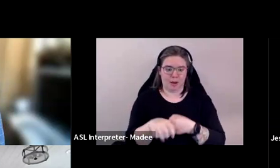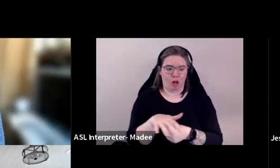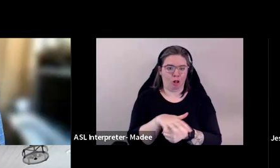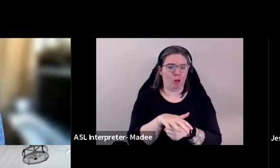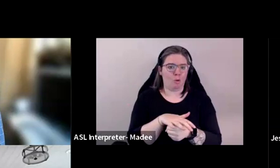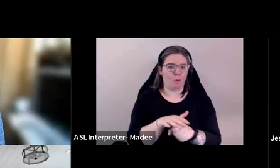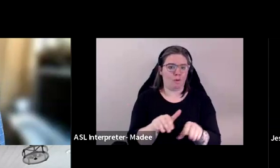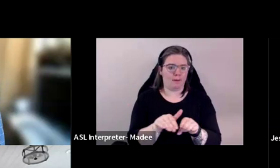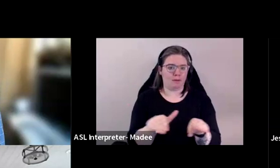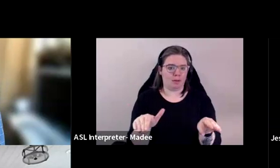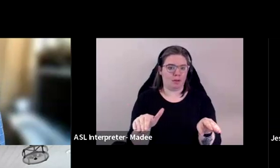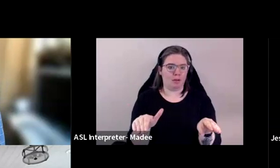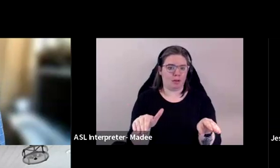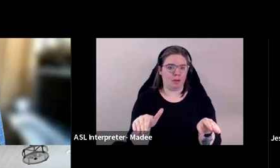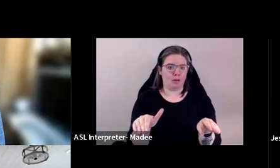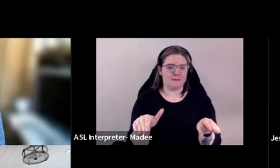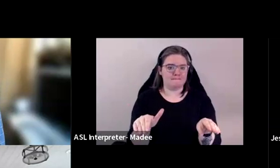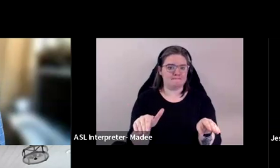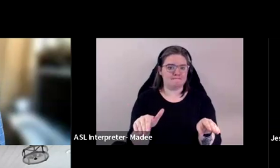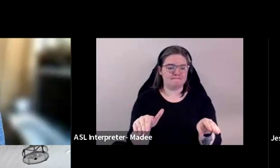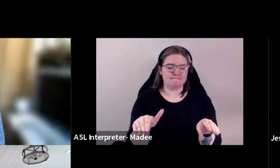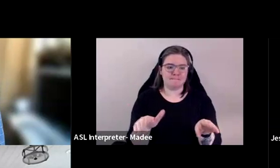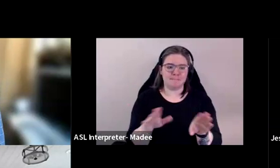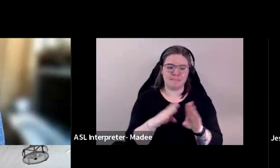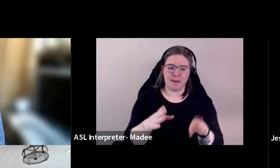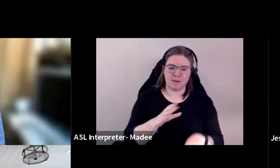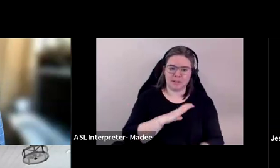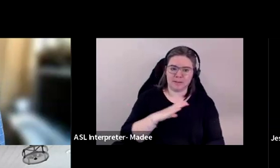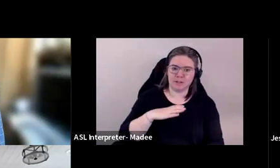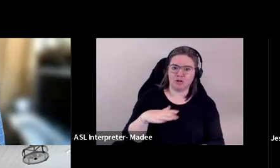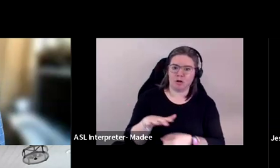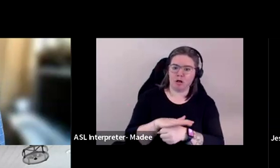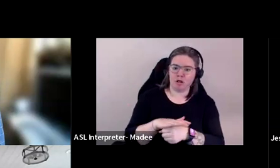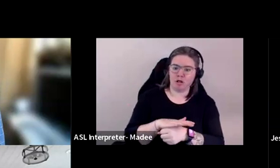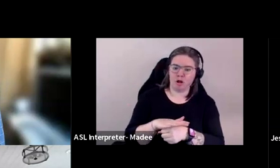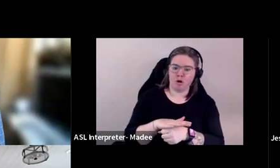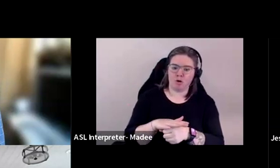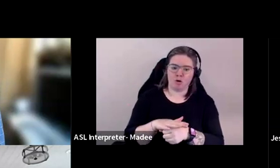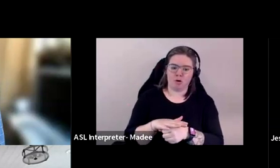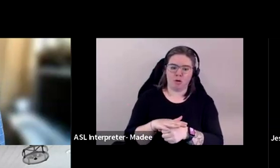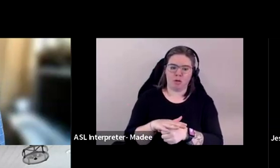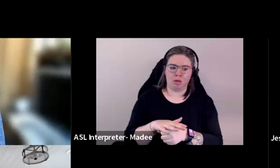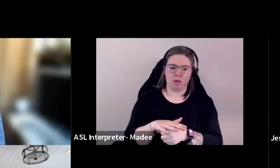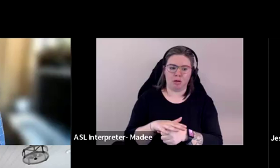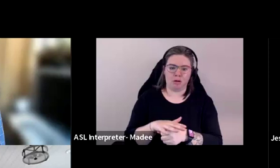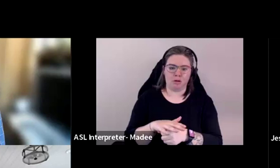are housing commissions and local jurisdictions, at least up here in Northern Virginia